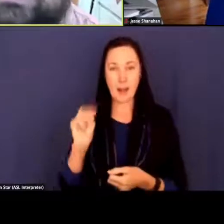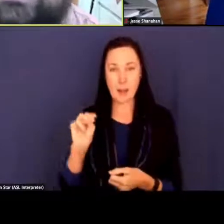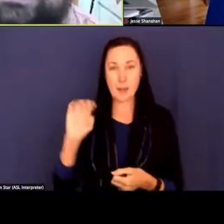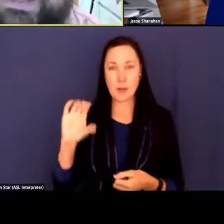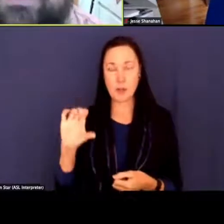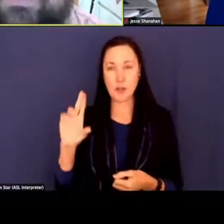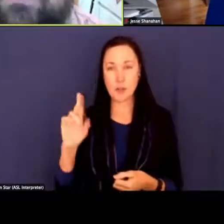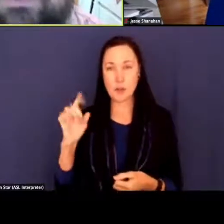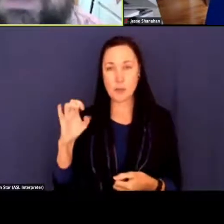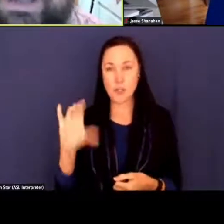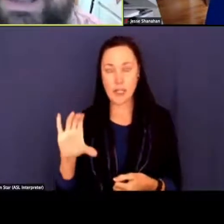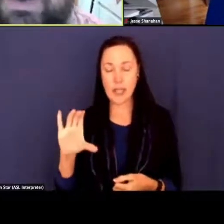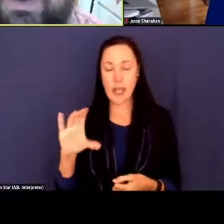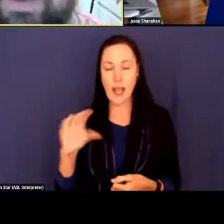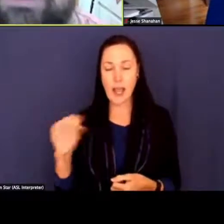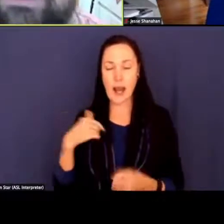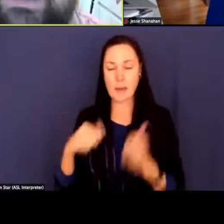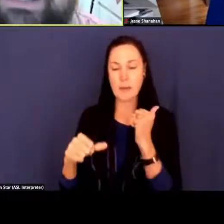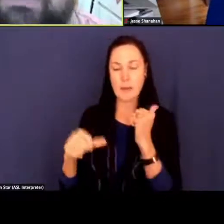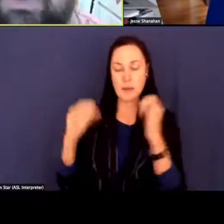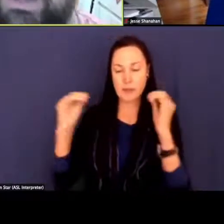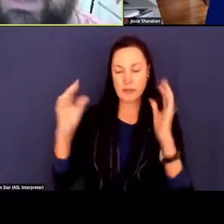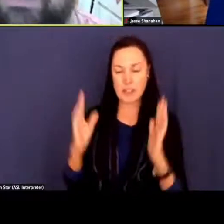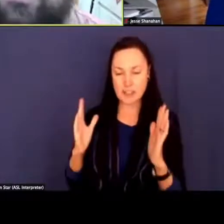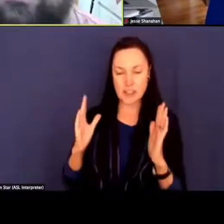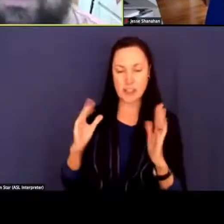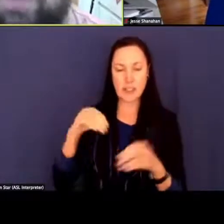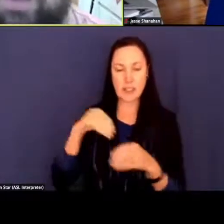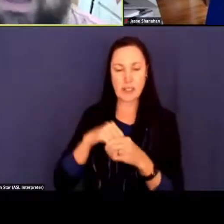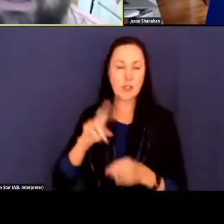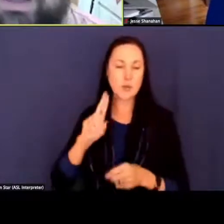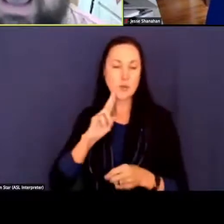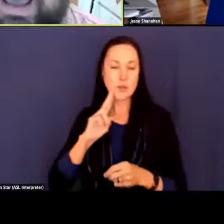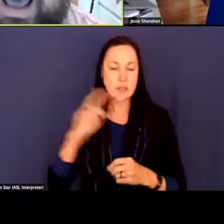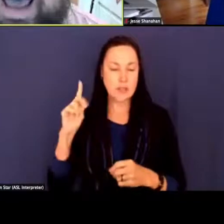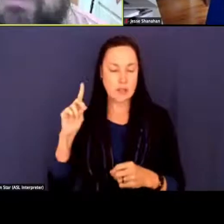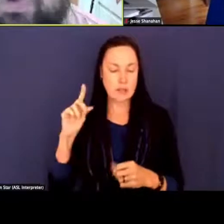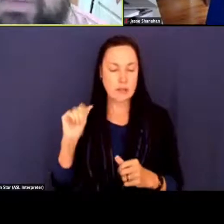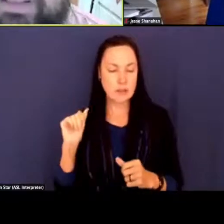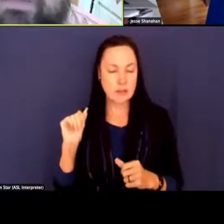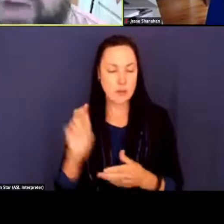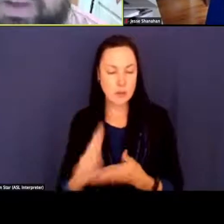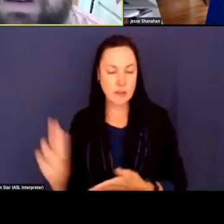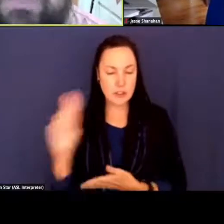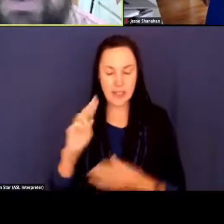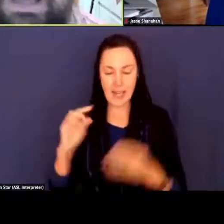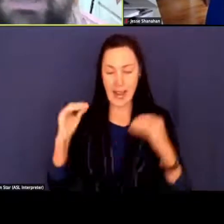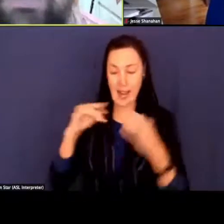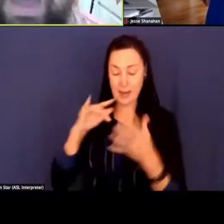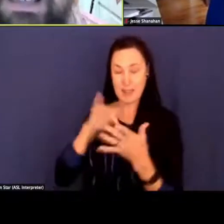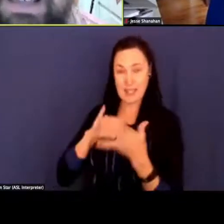Houston State University. I'm going to be the moderator for today's event